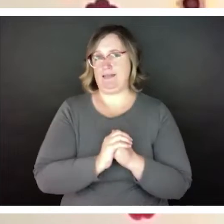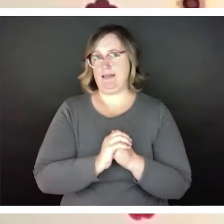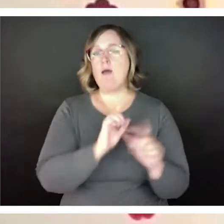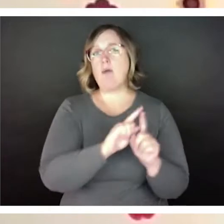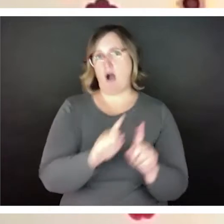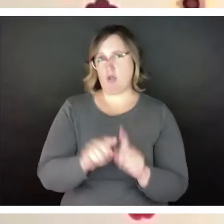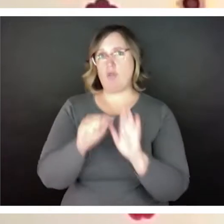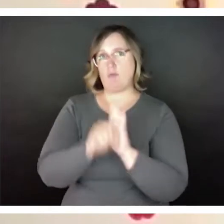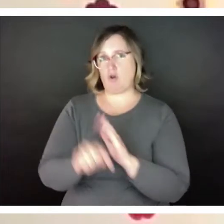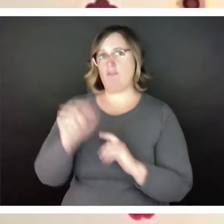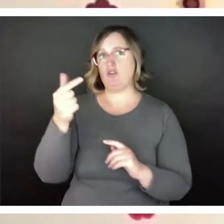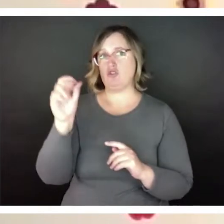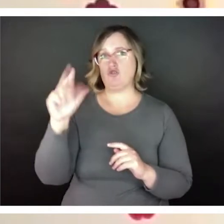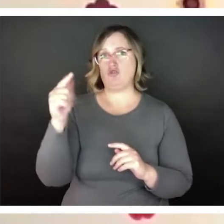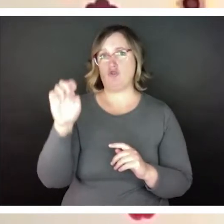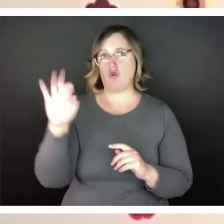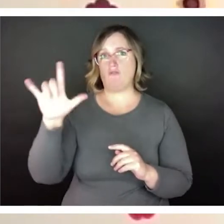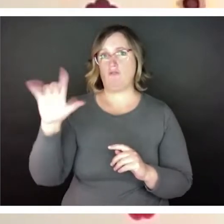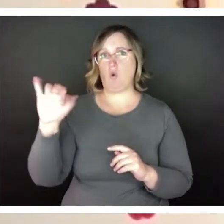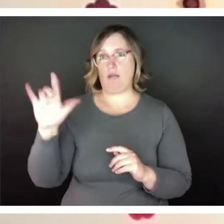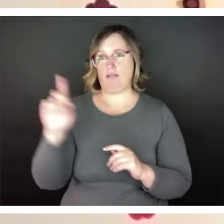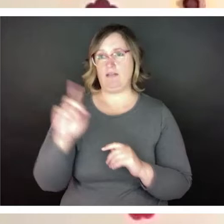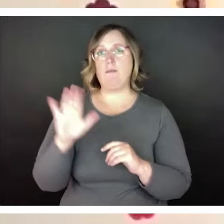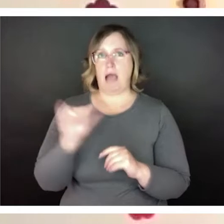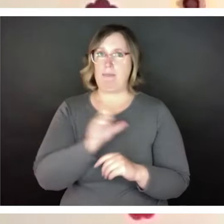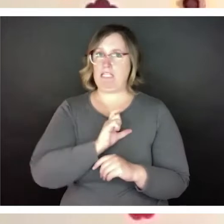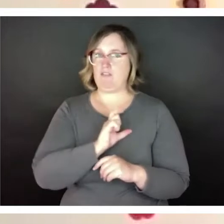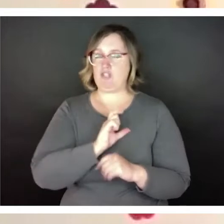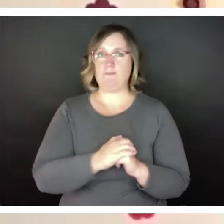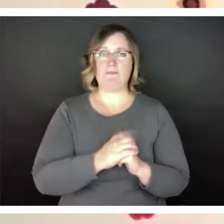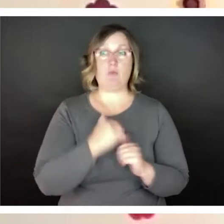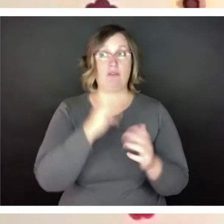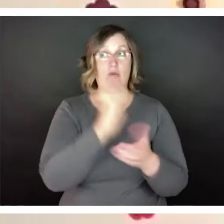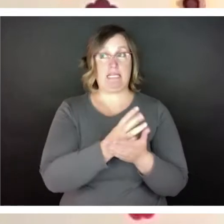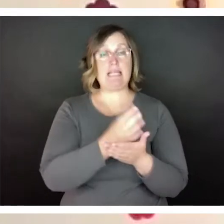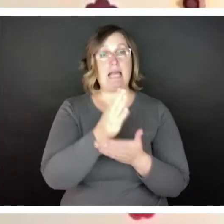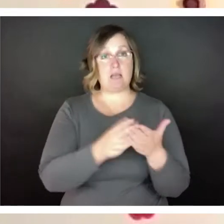of George Floyd by a police officer. We have witnessed and some of you have maybe even participated